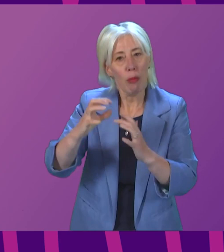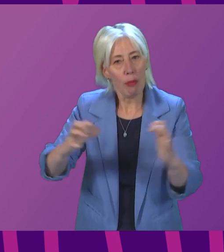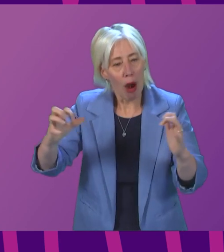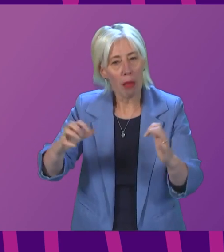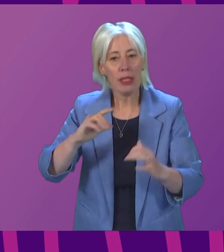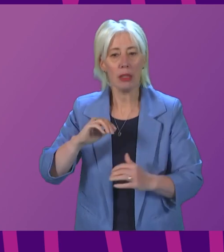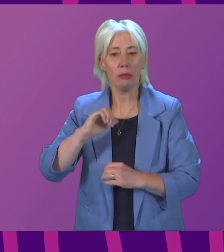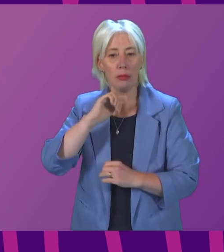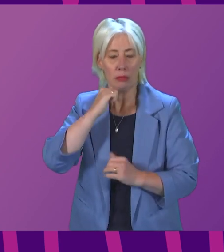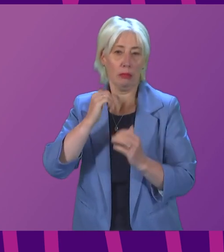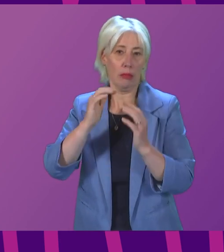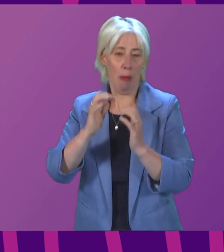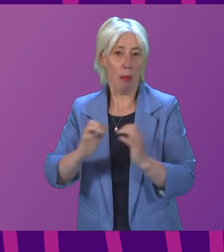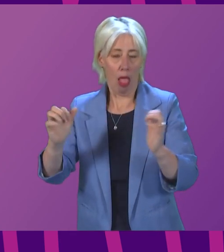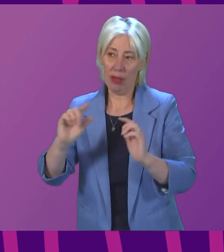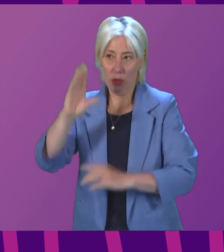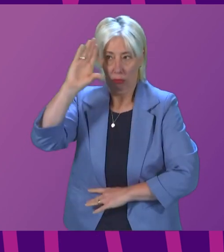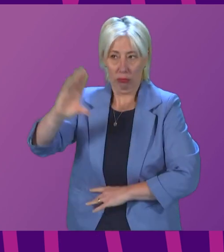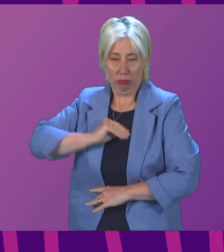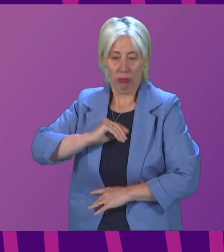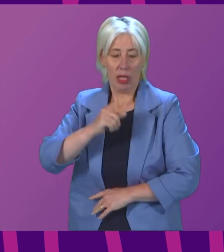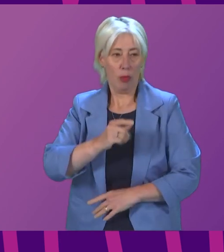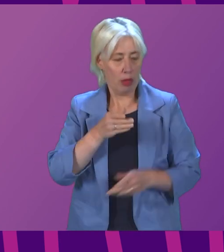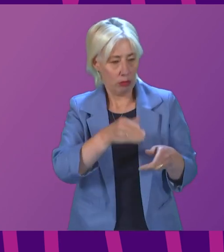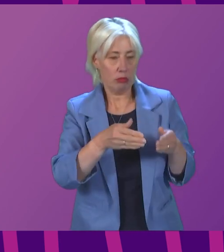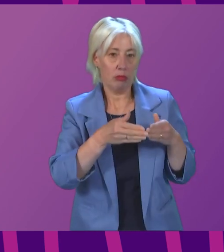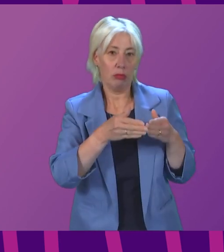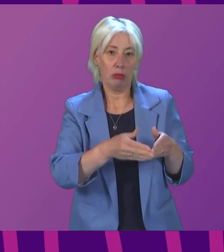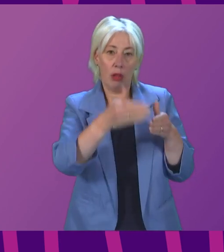and the company—which, of course, is now in Government ownership—to account.